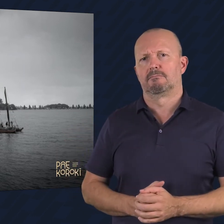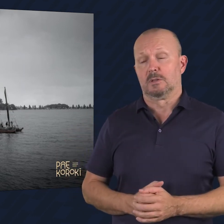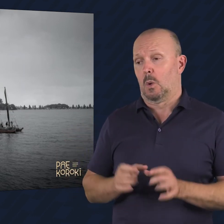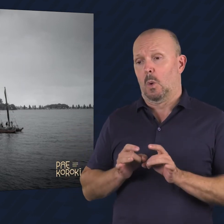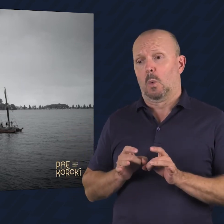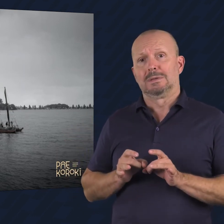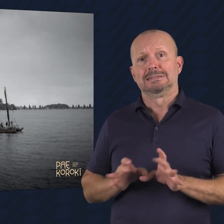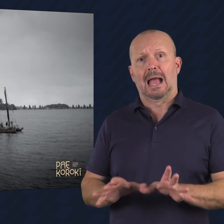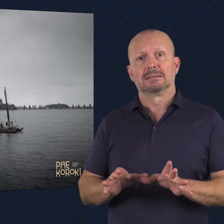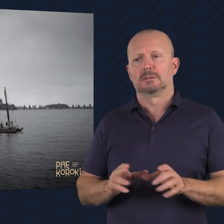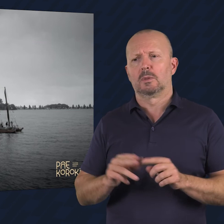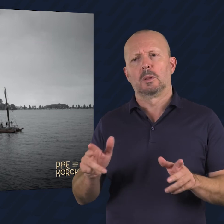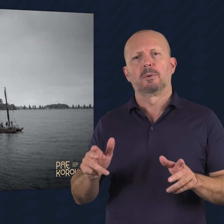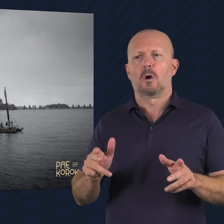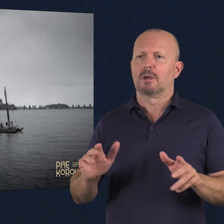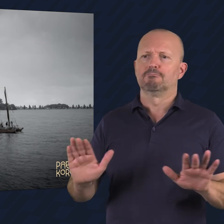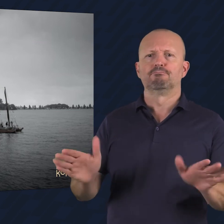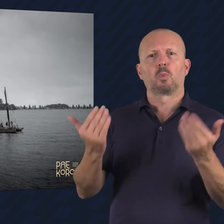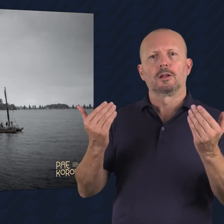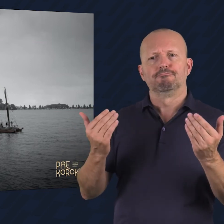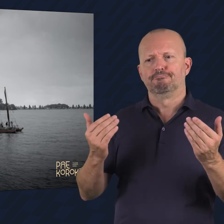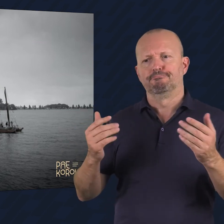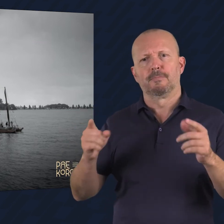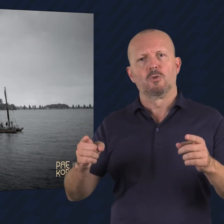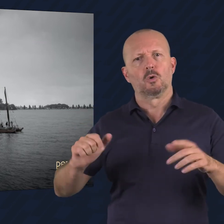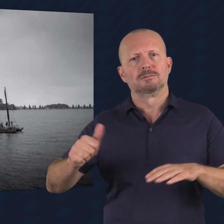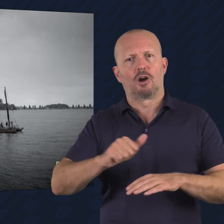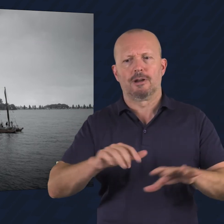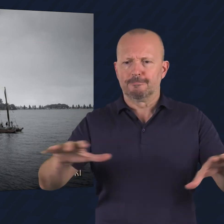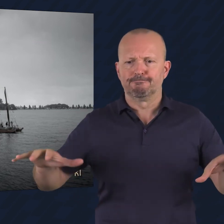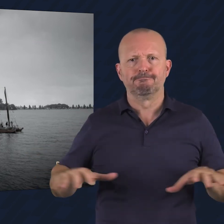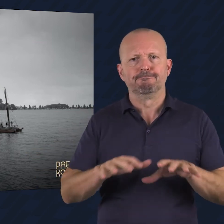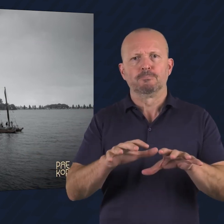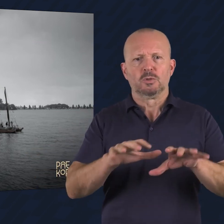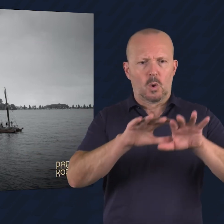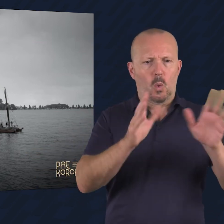And if we look at those two hulls fitted together, we see an appropriate illustration